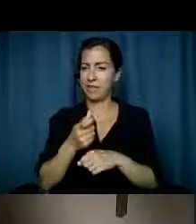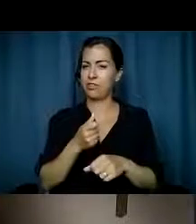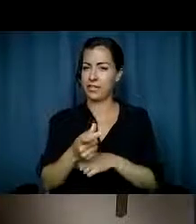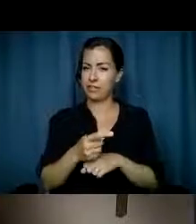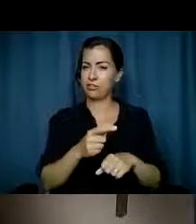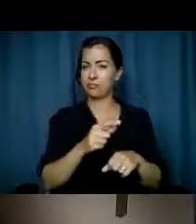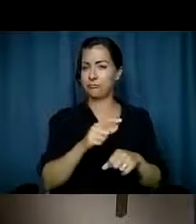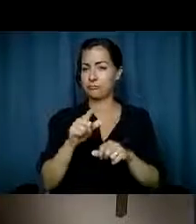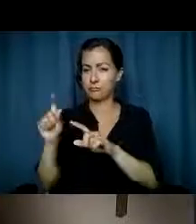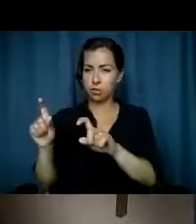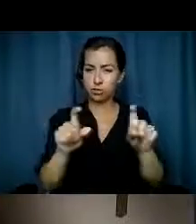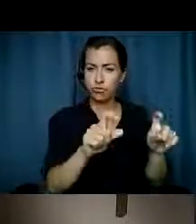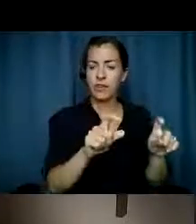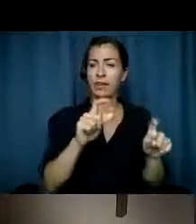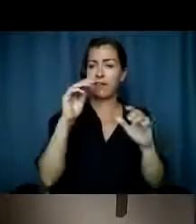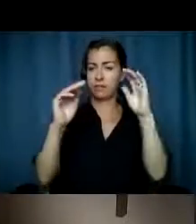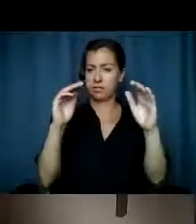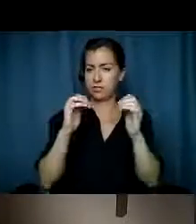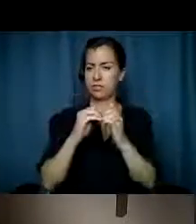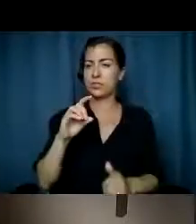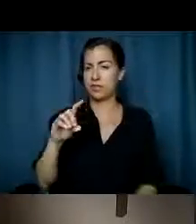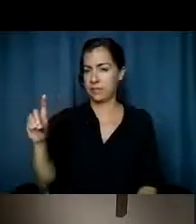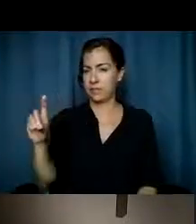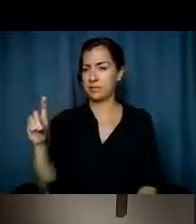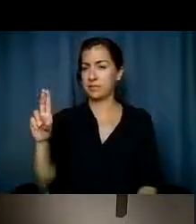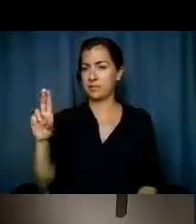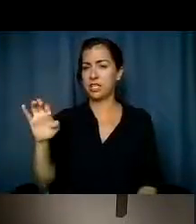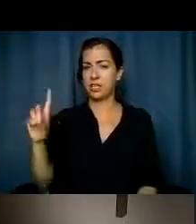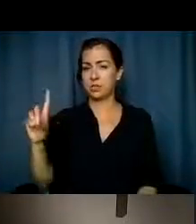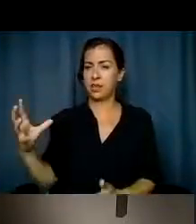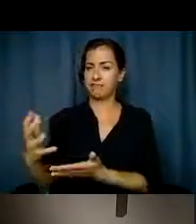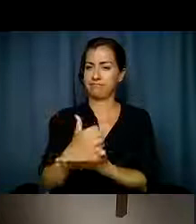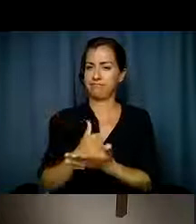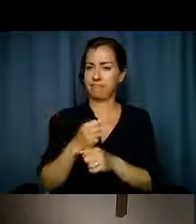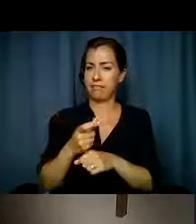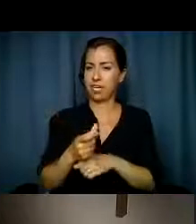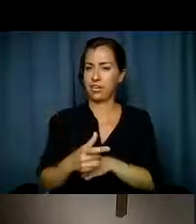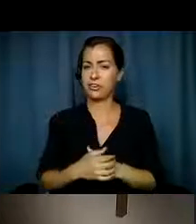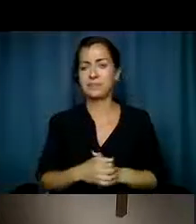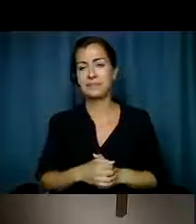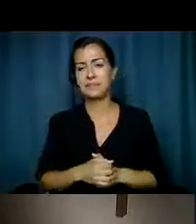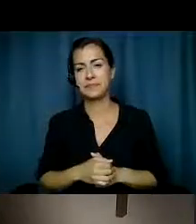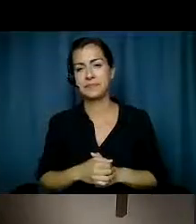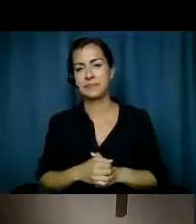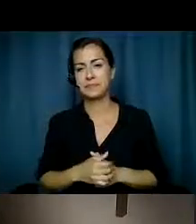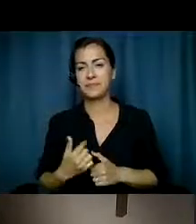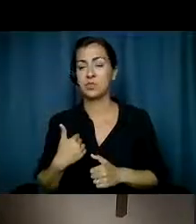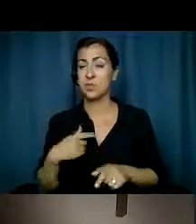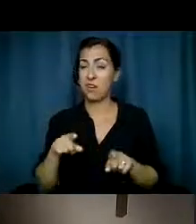shows states that stood out as either being ranking highest or lowest in voter access